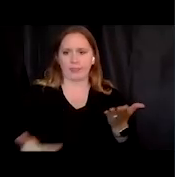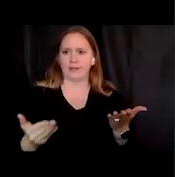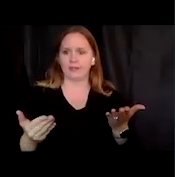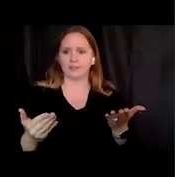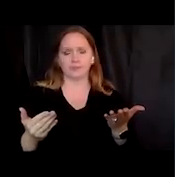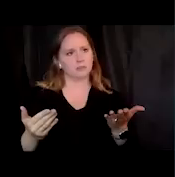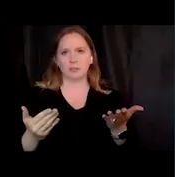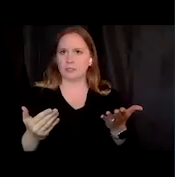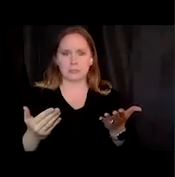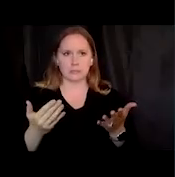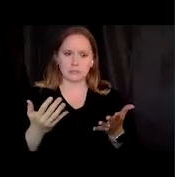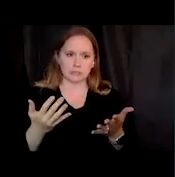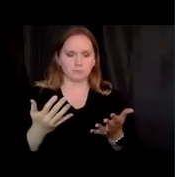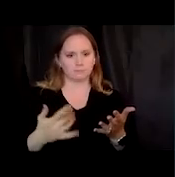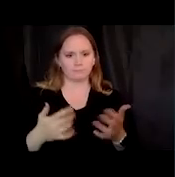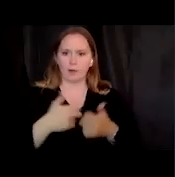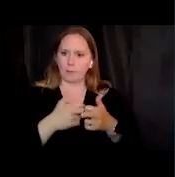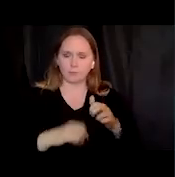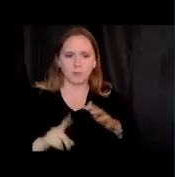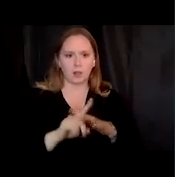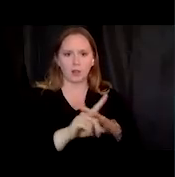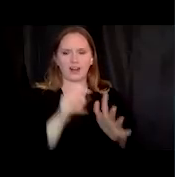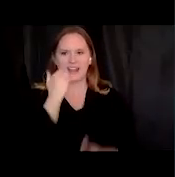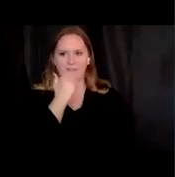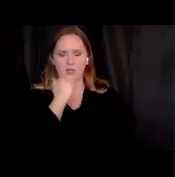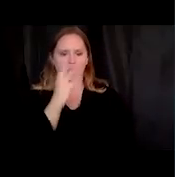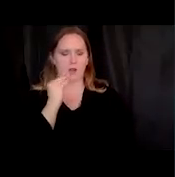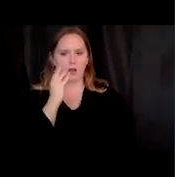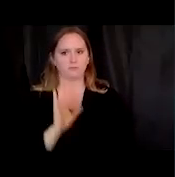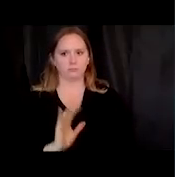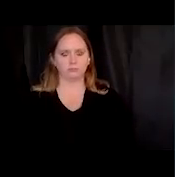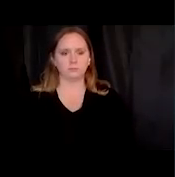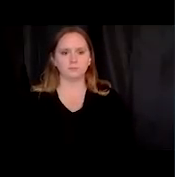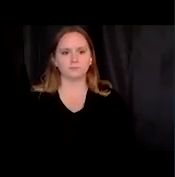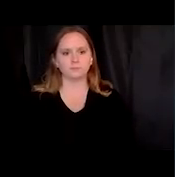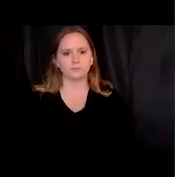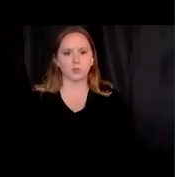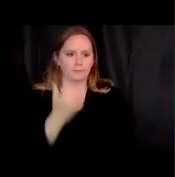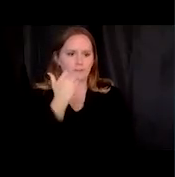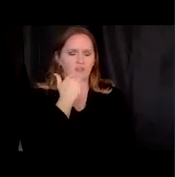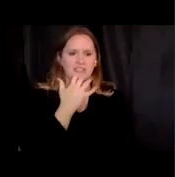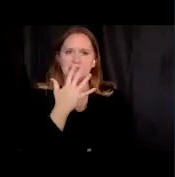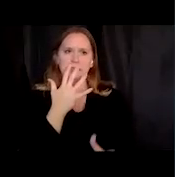difficulty in a person's life. So they really have a hard time living day-to-day as they normally might be able to.